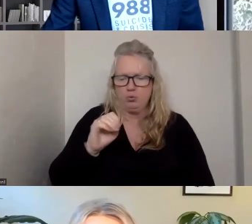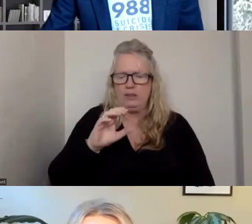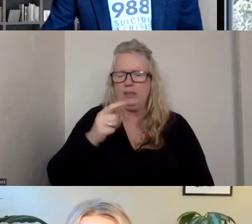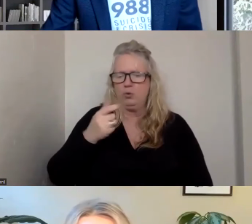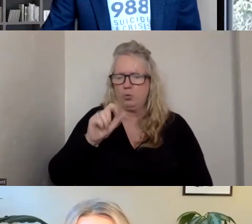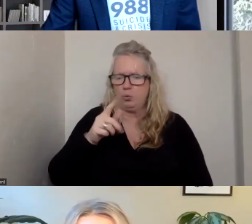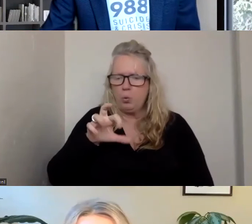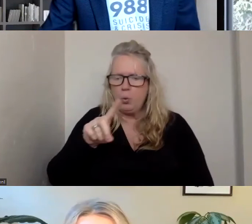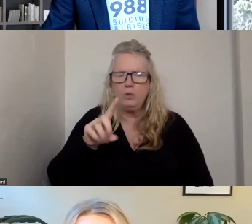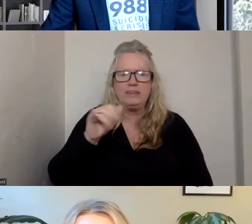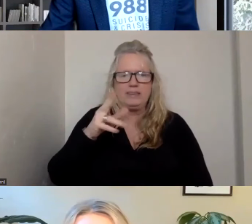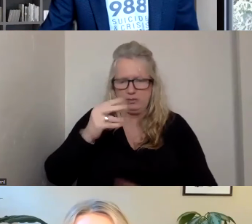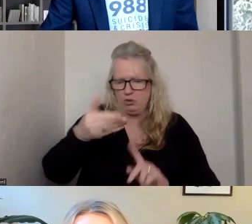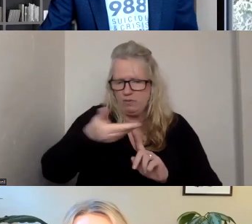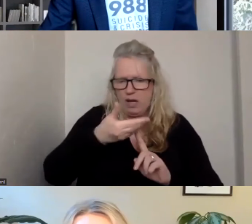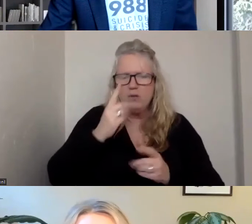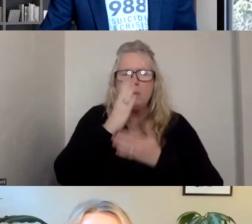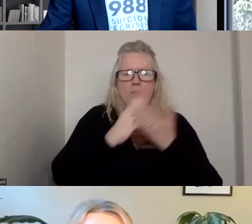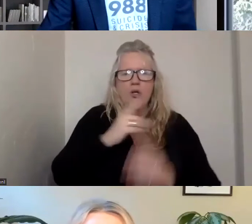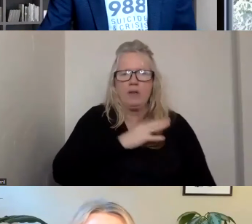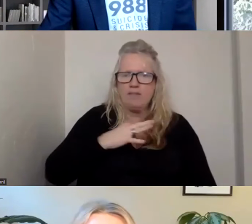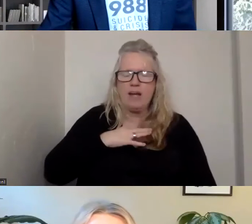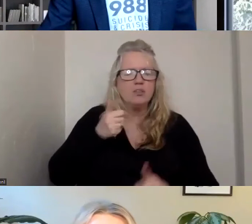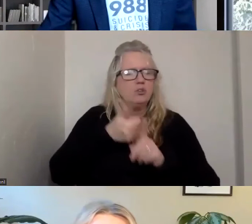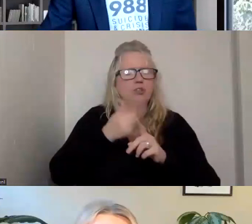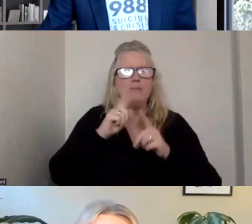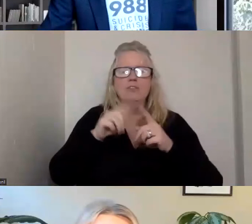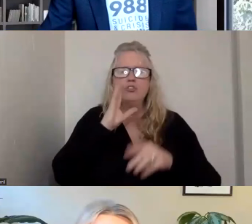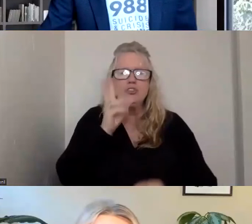INVITED HER TO BE FACULTY AND SHE TRAVELED AROUND THE COUNTRY